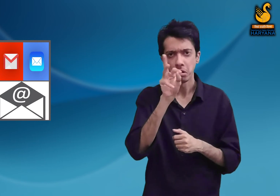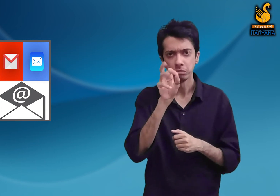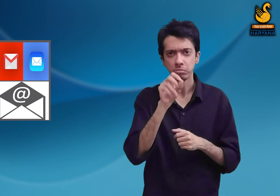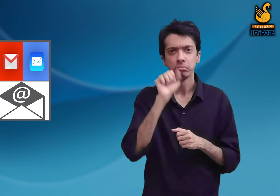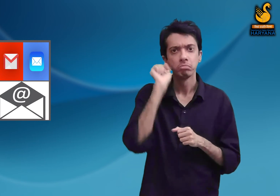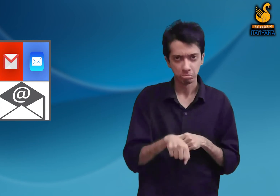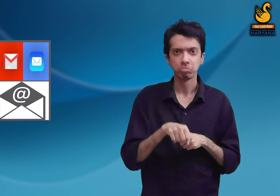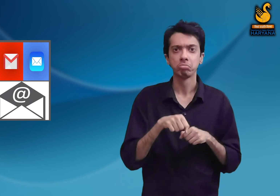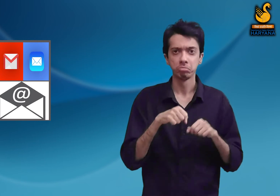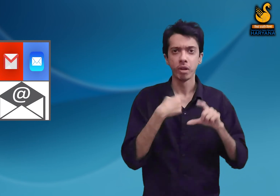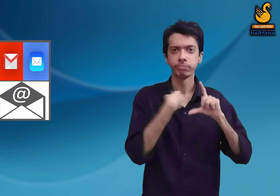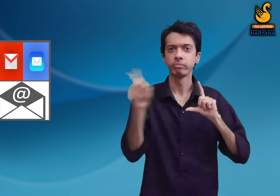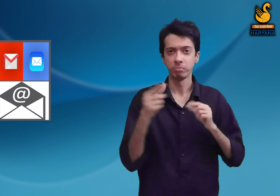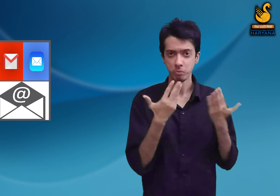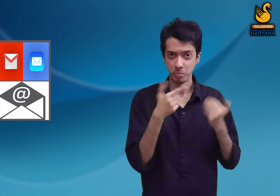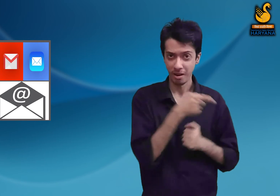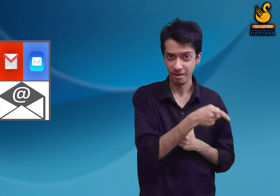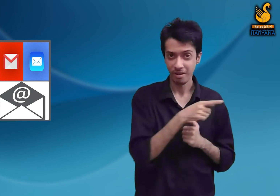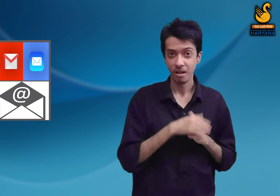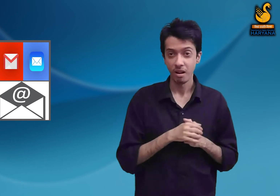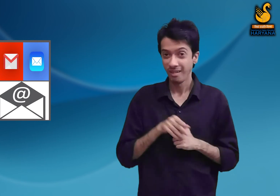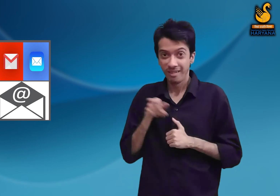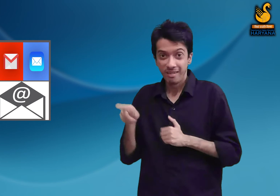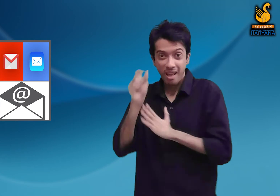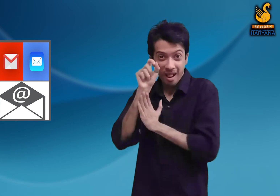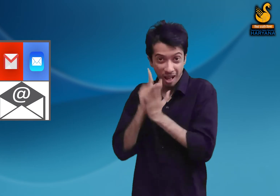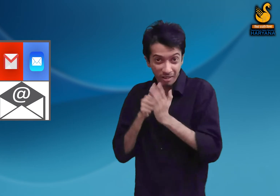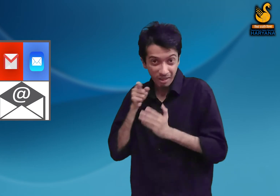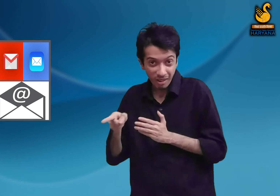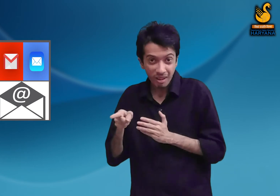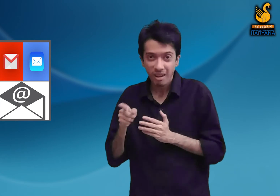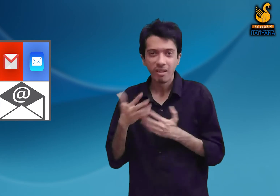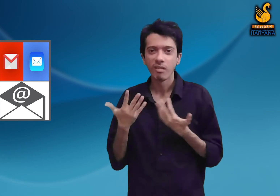Even we can email 20 to 30 people at once but with letters it is not possible.